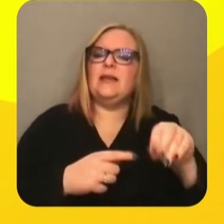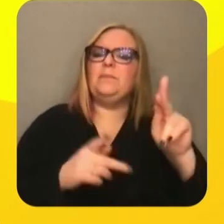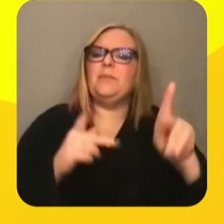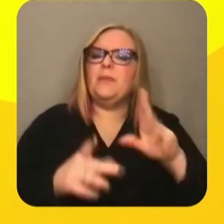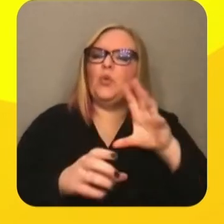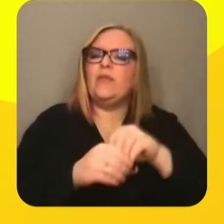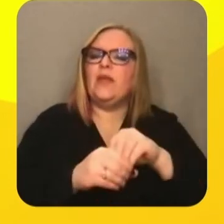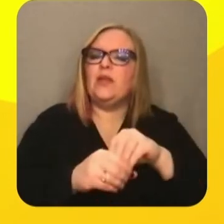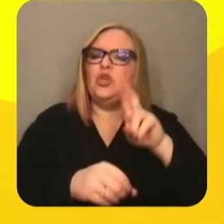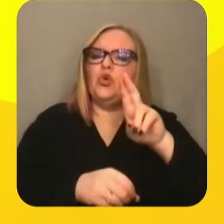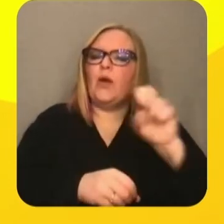with ERGs and are participating ERGs events.